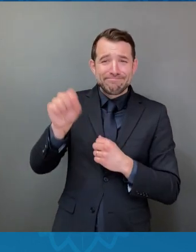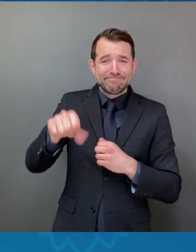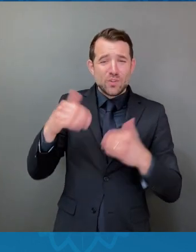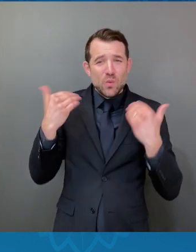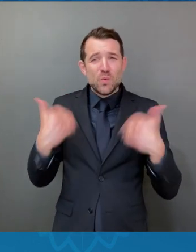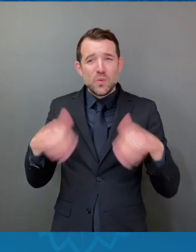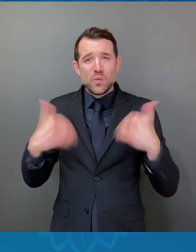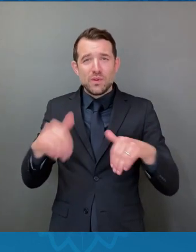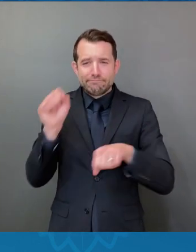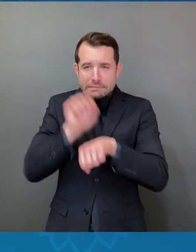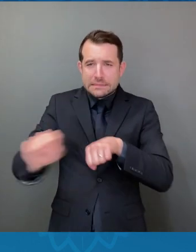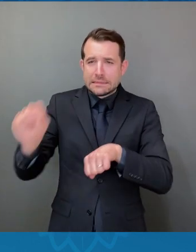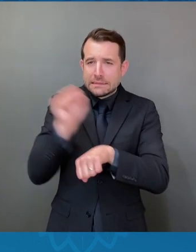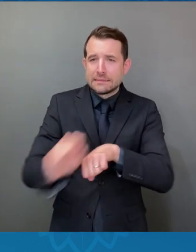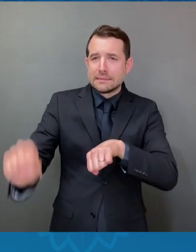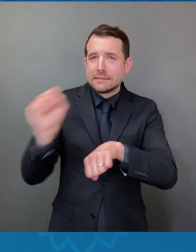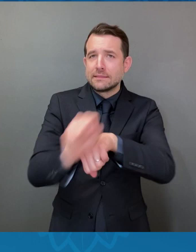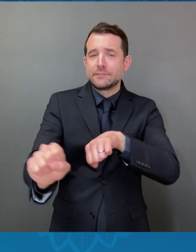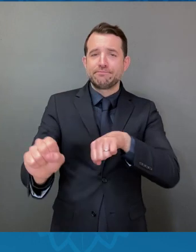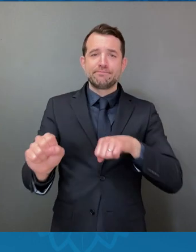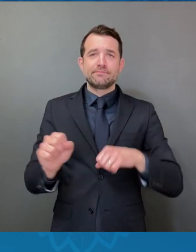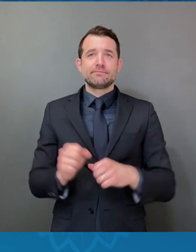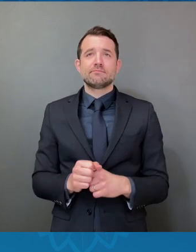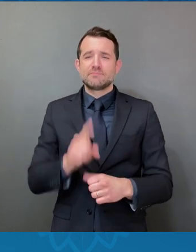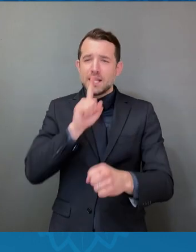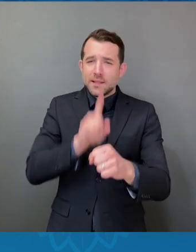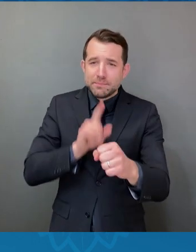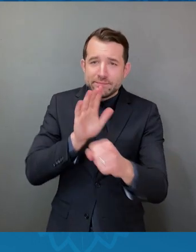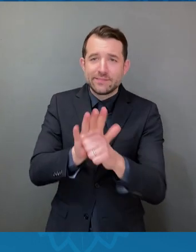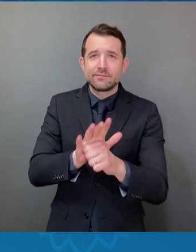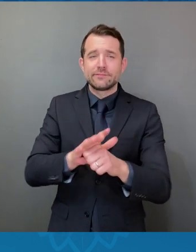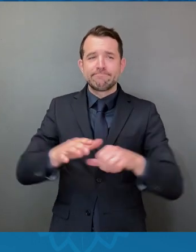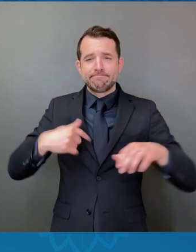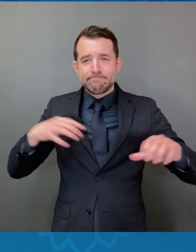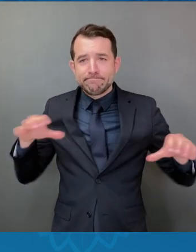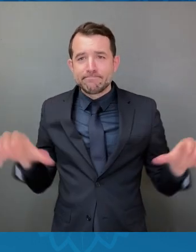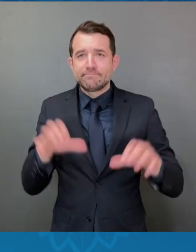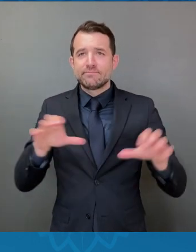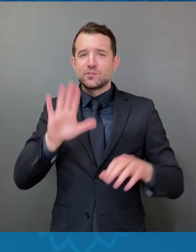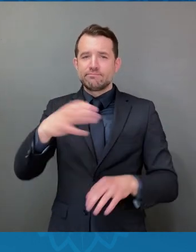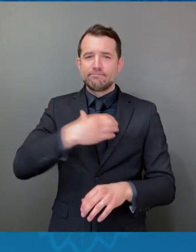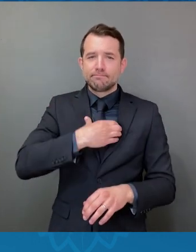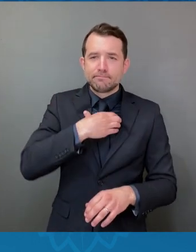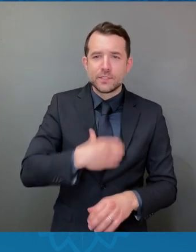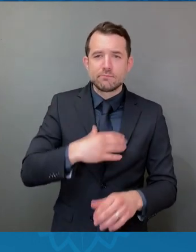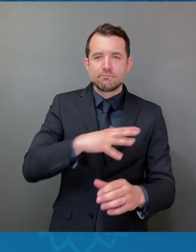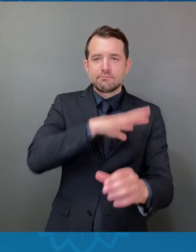with great commitment and conviction and passion and obviously a very profound sense of purpose.